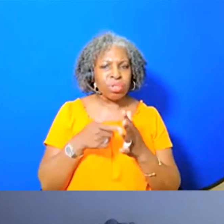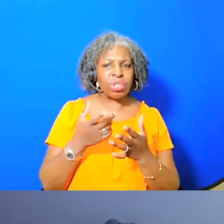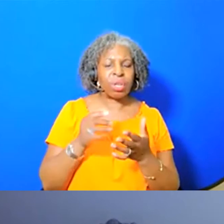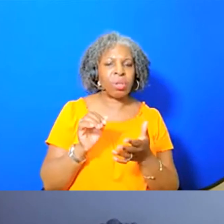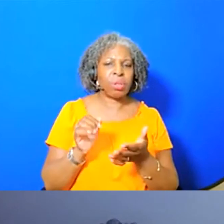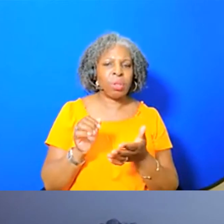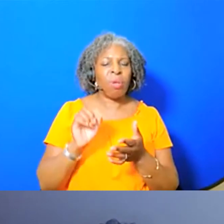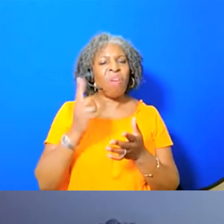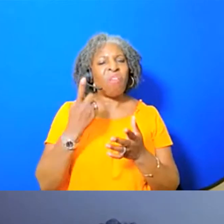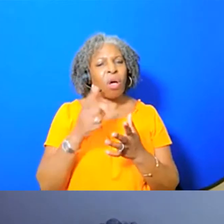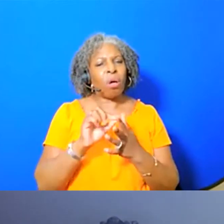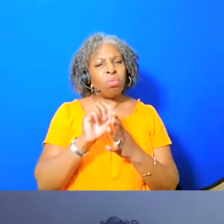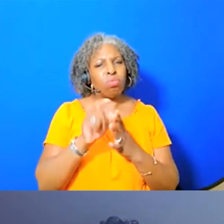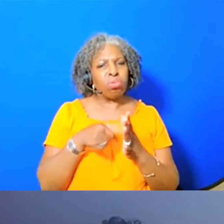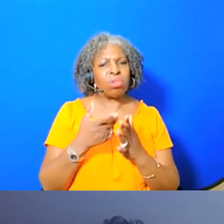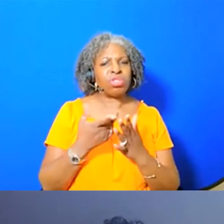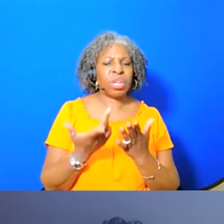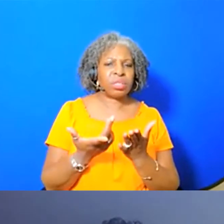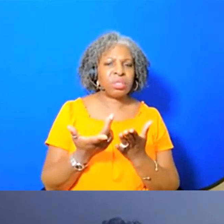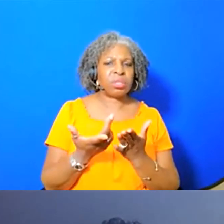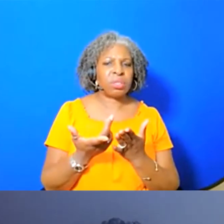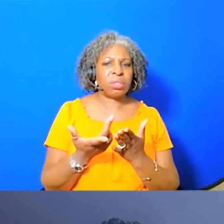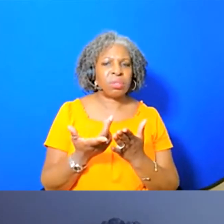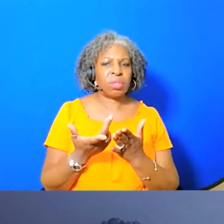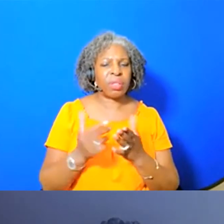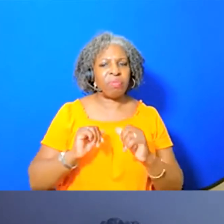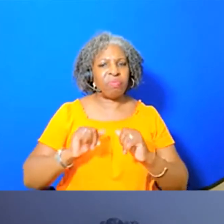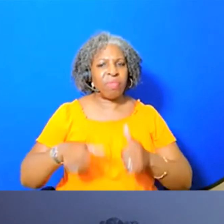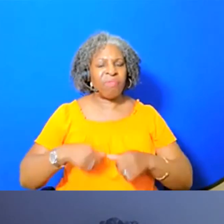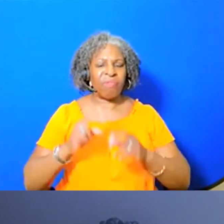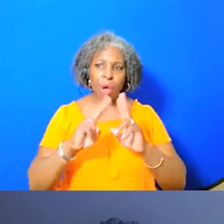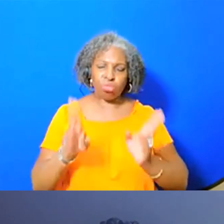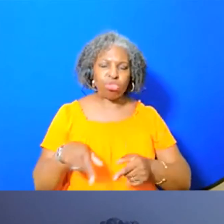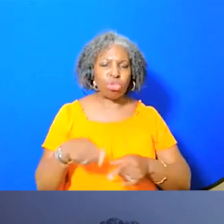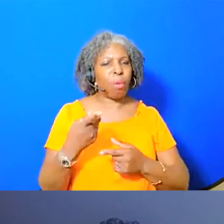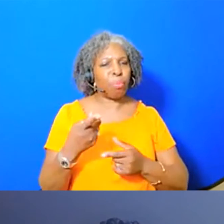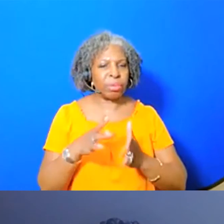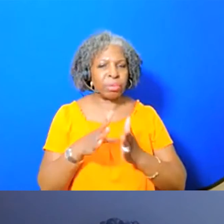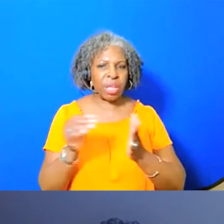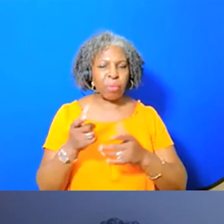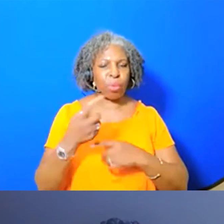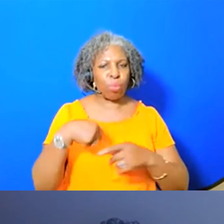Like the first project that Something & Son did, the ‘Farm Shop’, we, we got the building,